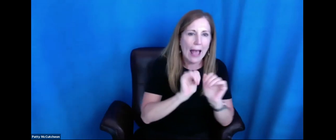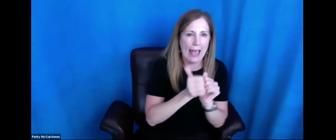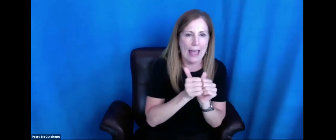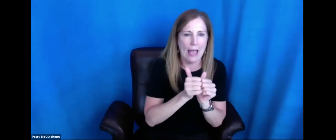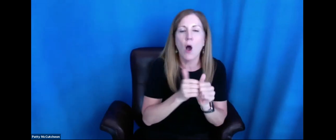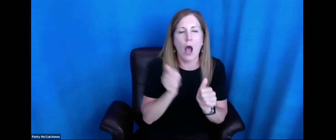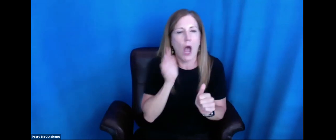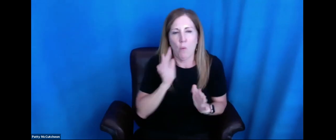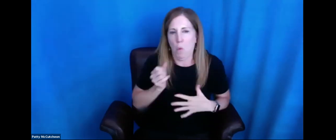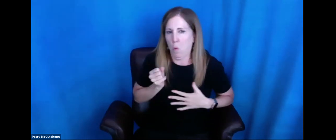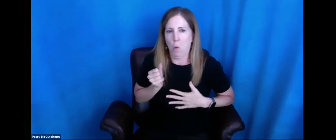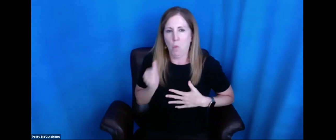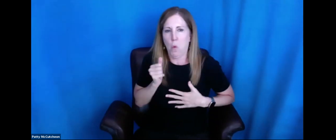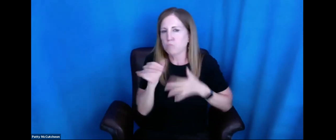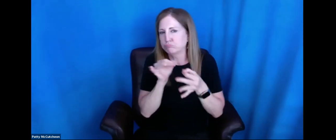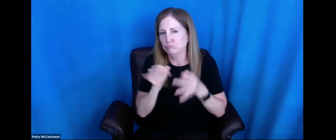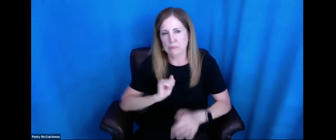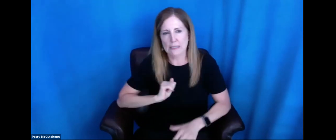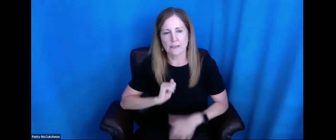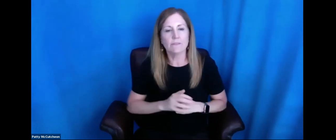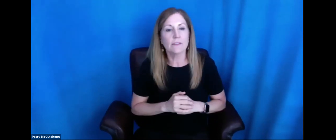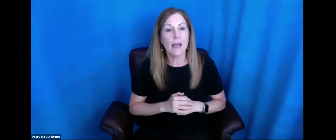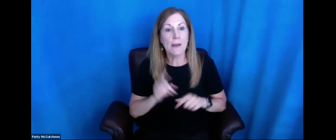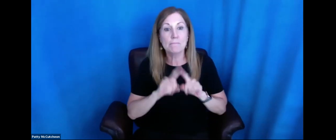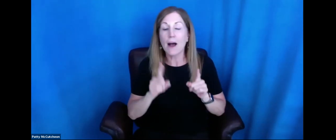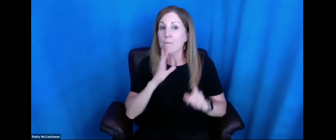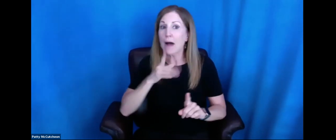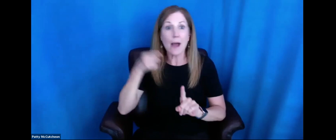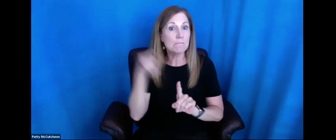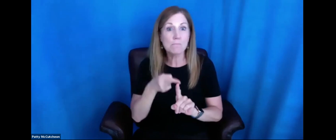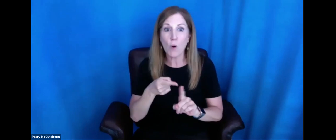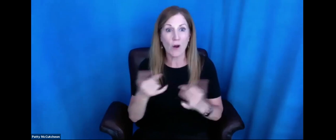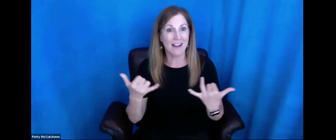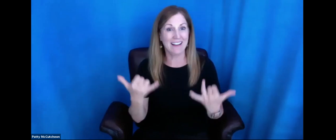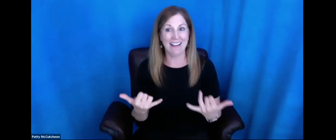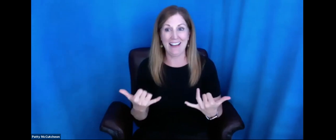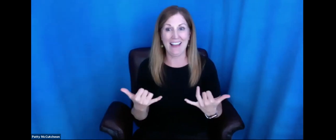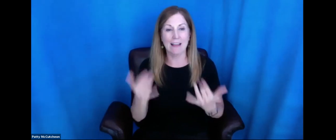But there are two big reasons to vote from home.